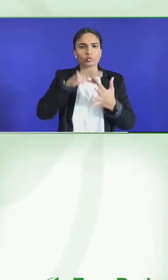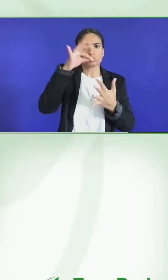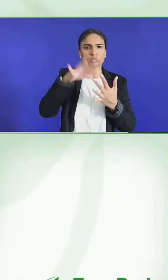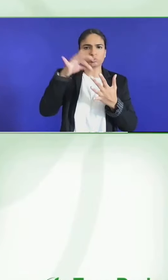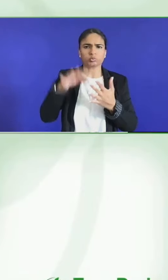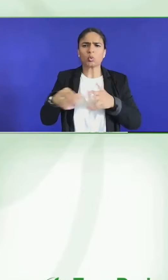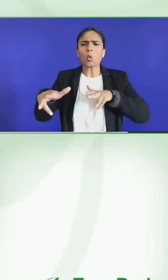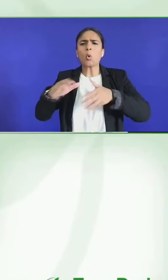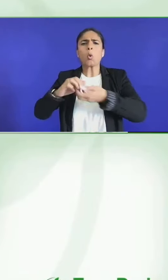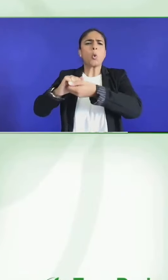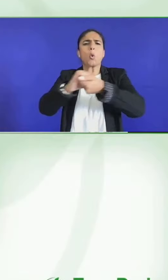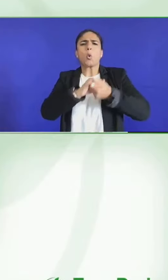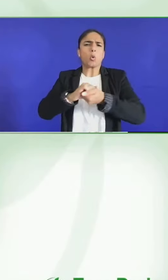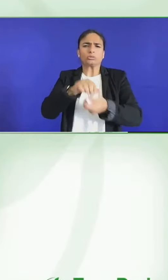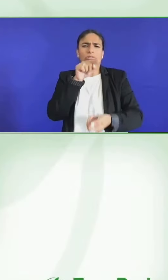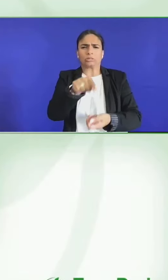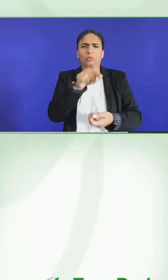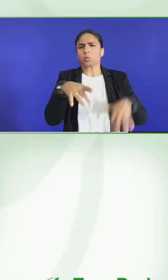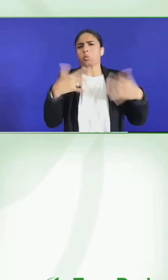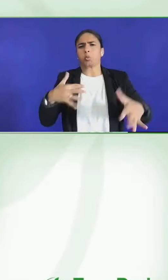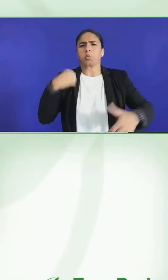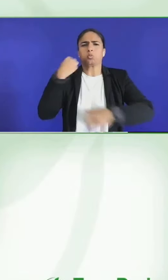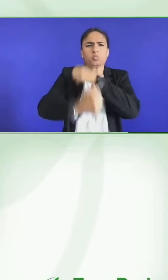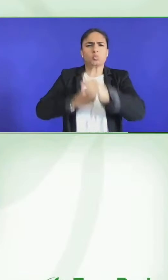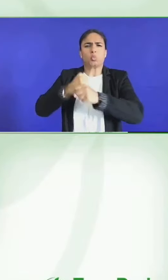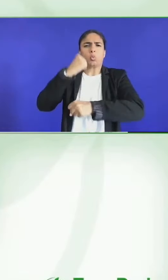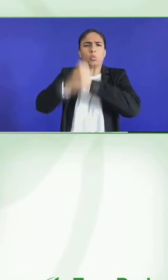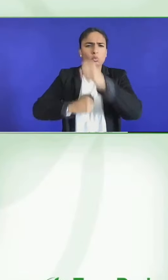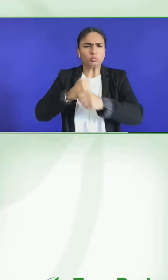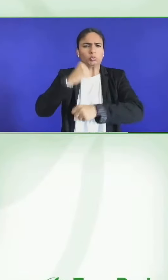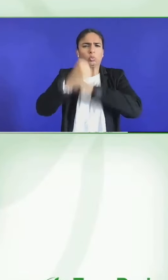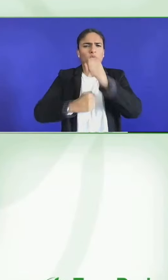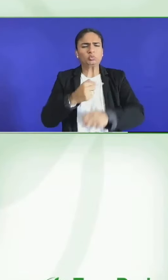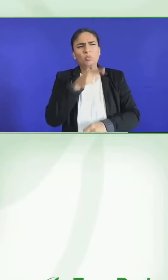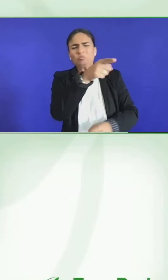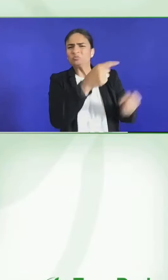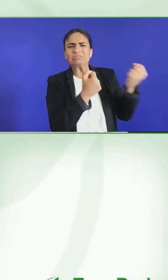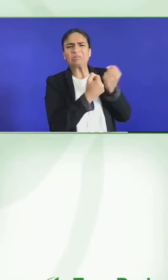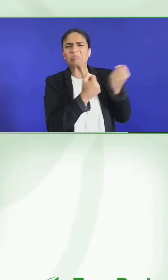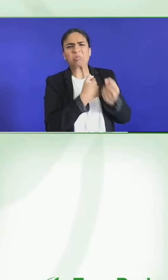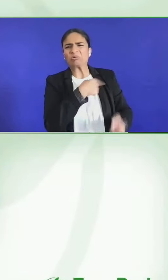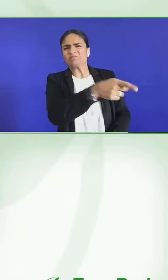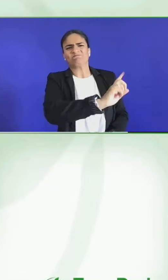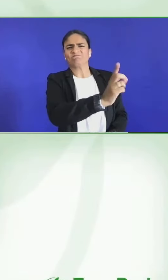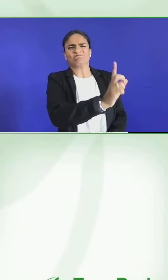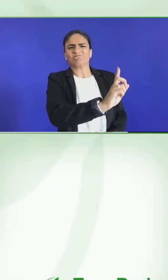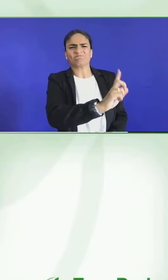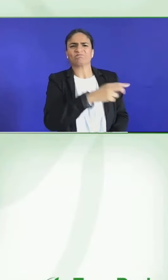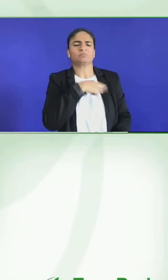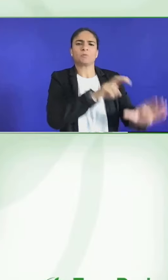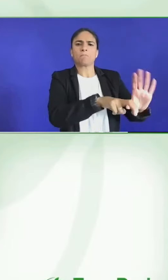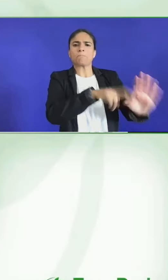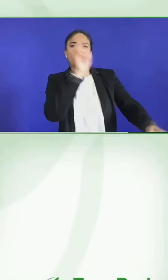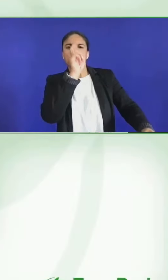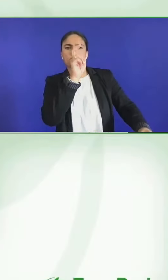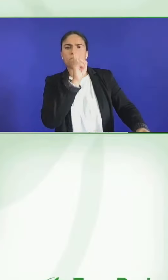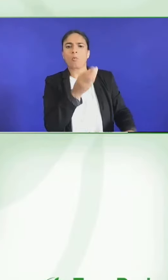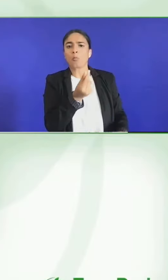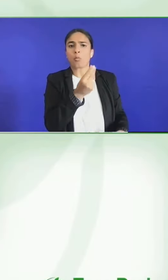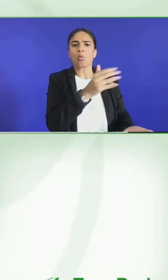The impact for the service providers was, well, quite big in a certain way.